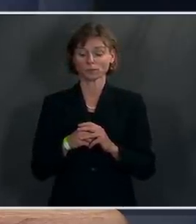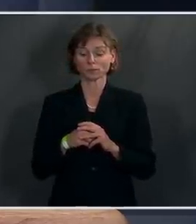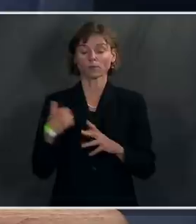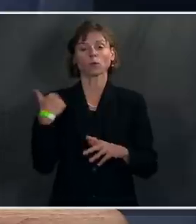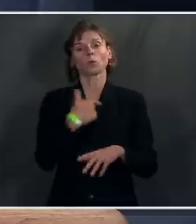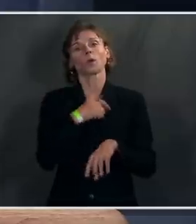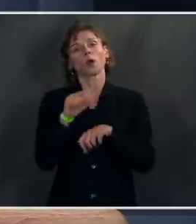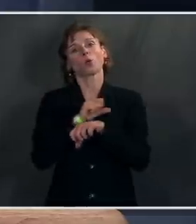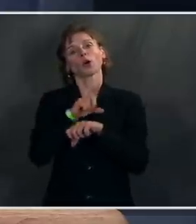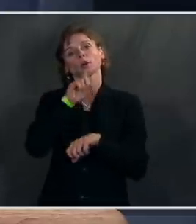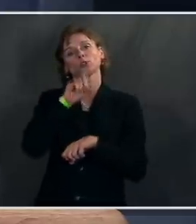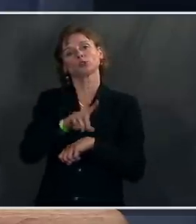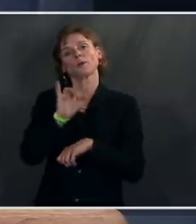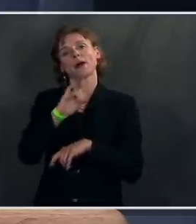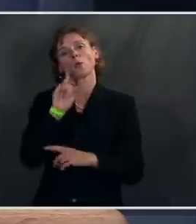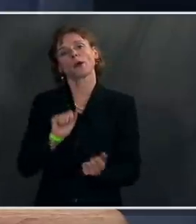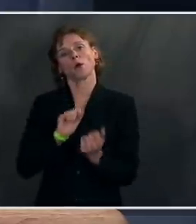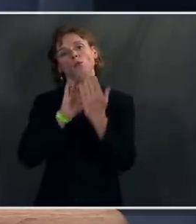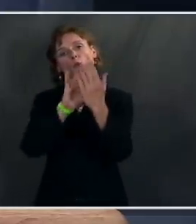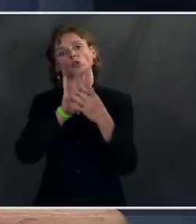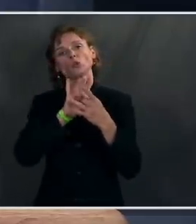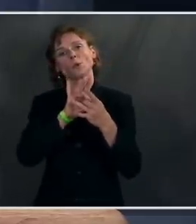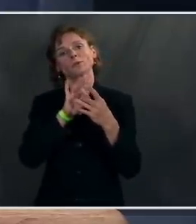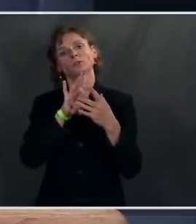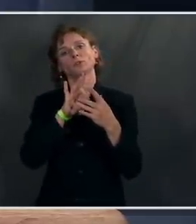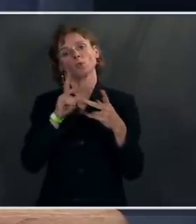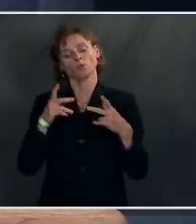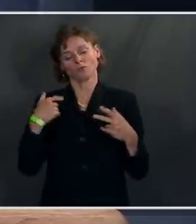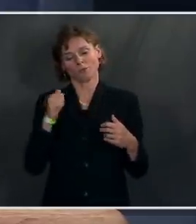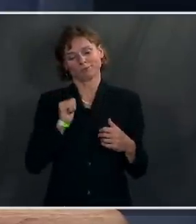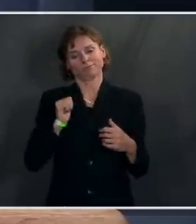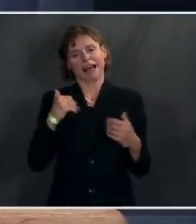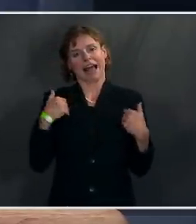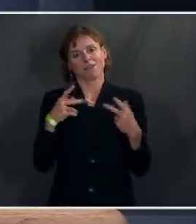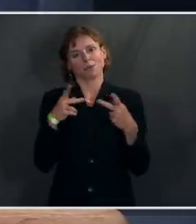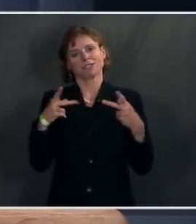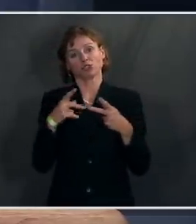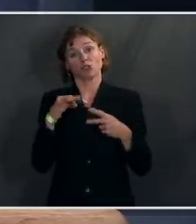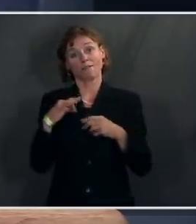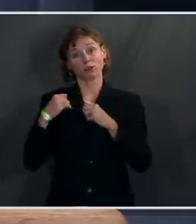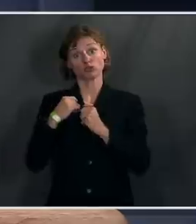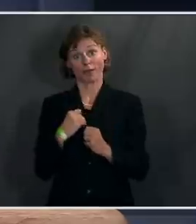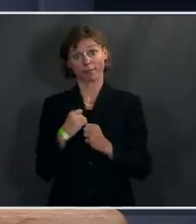that relationship from a position of strength and that includes engagement with our allies and partners.